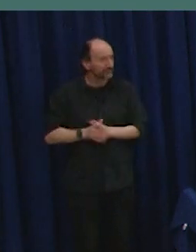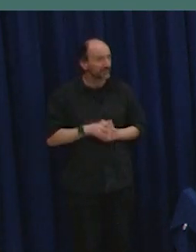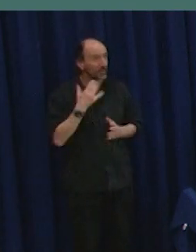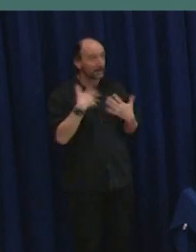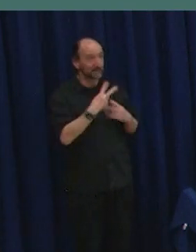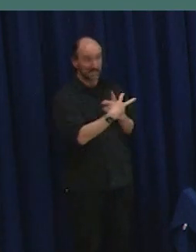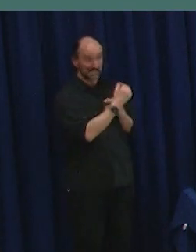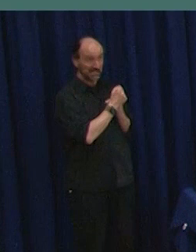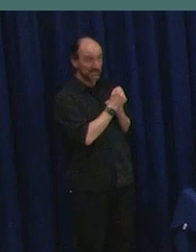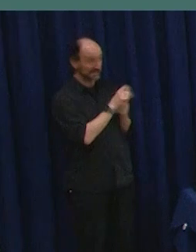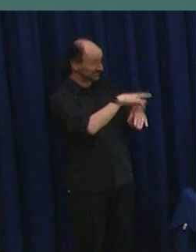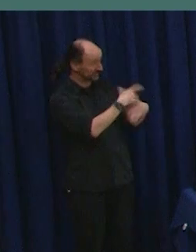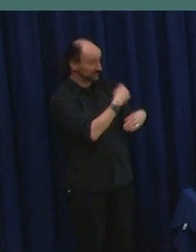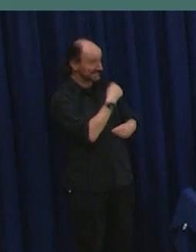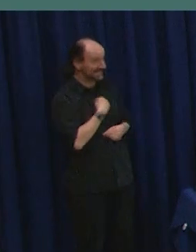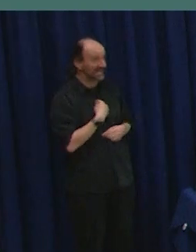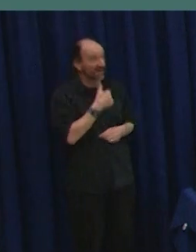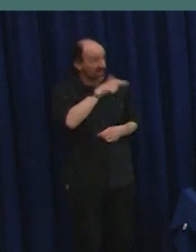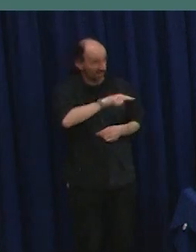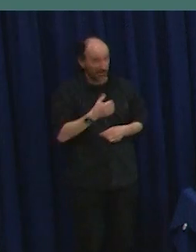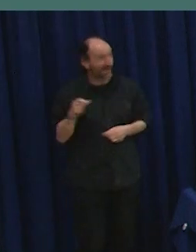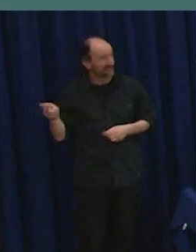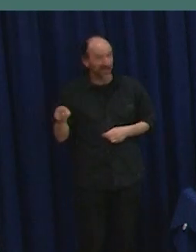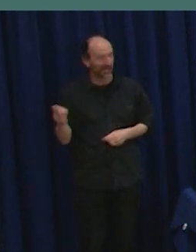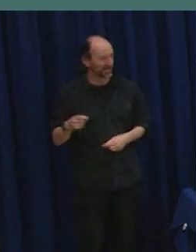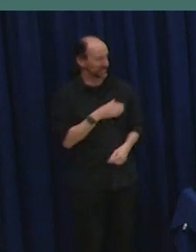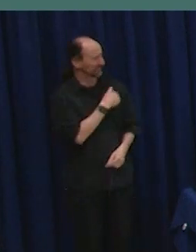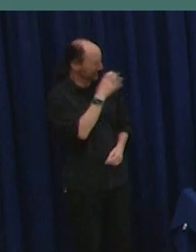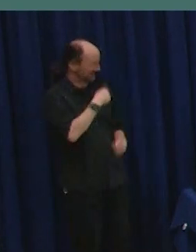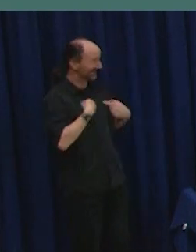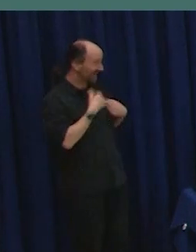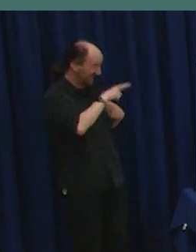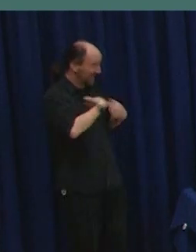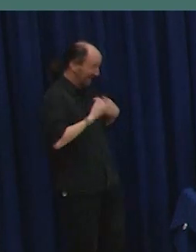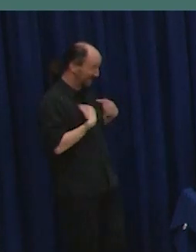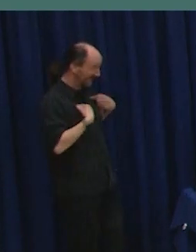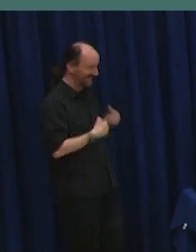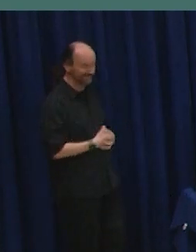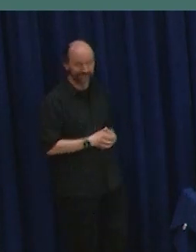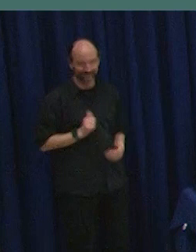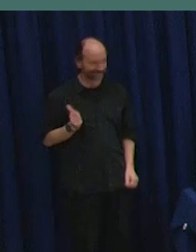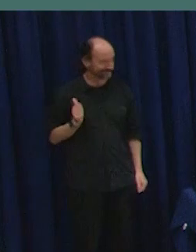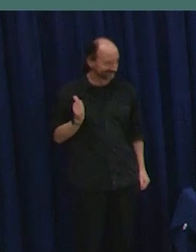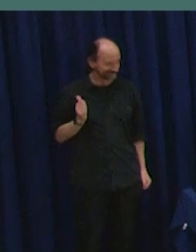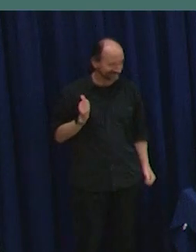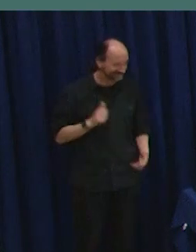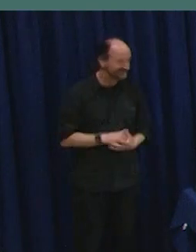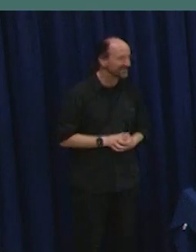got her, she keeps reminding me, but actually what's work like, what's the University like, are